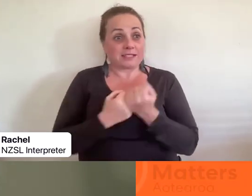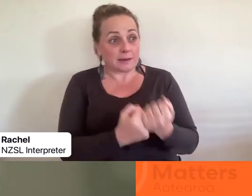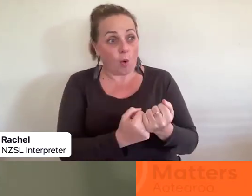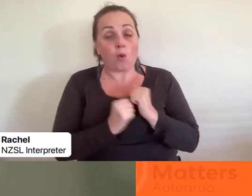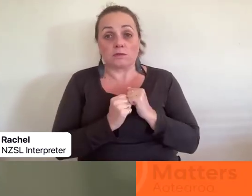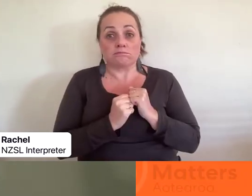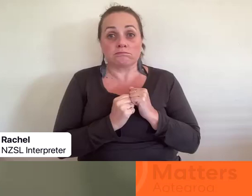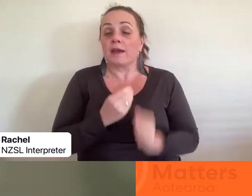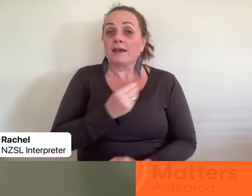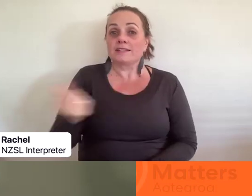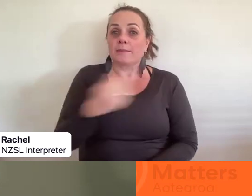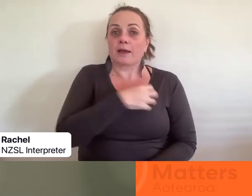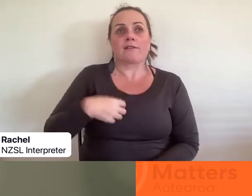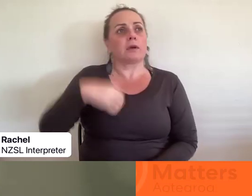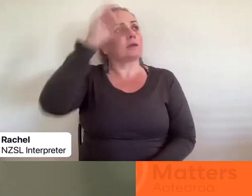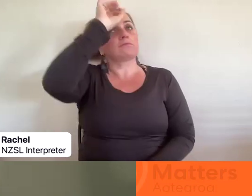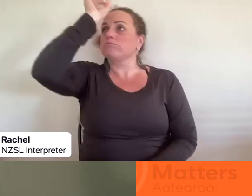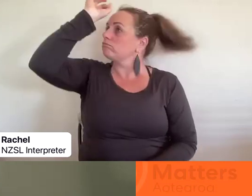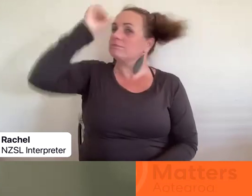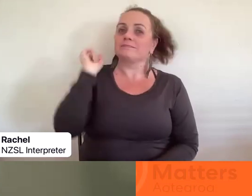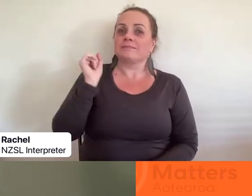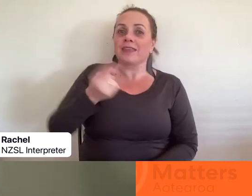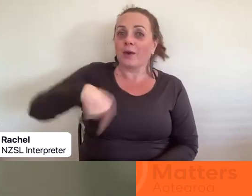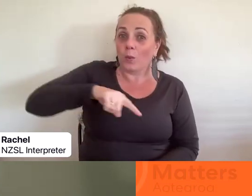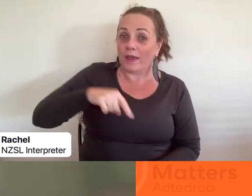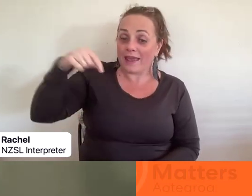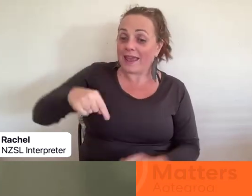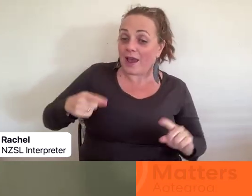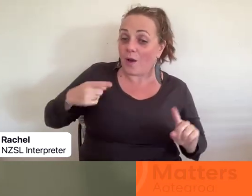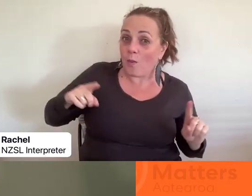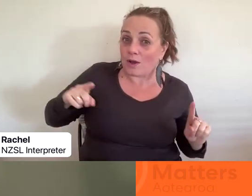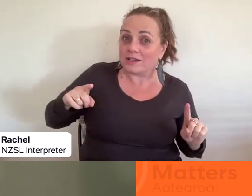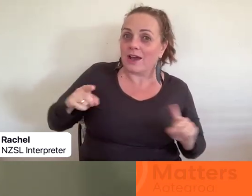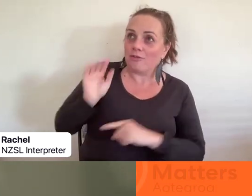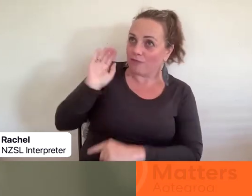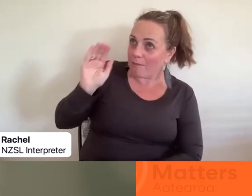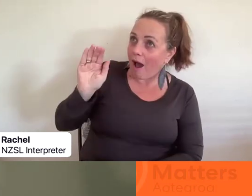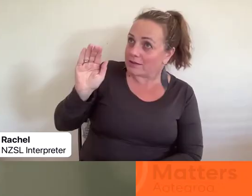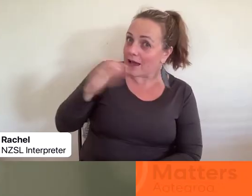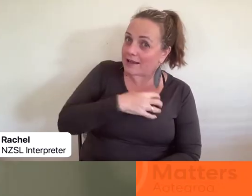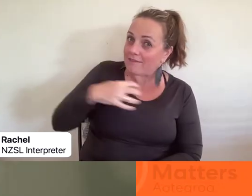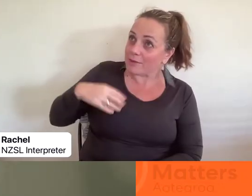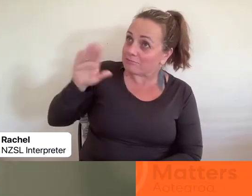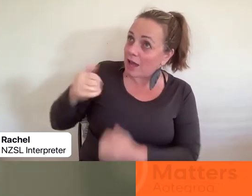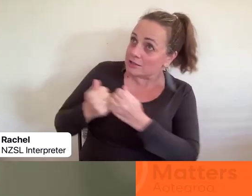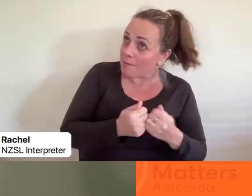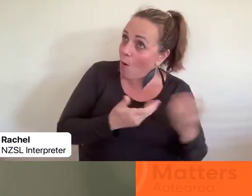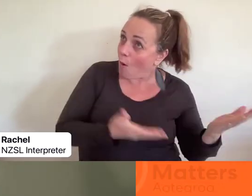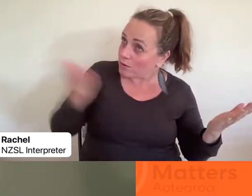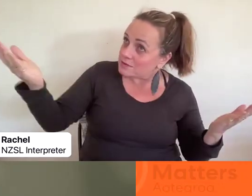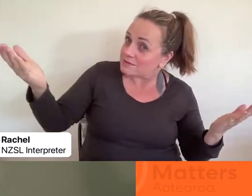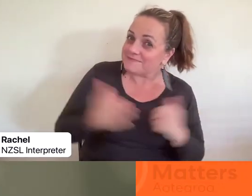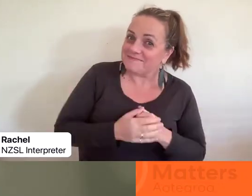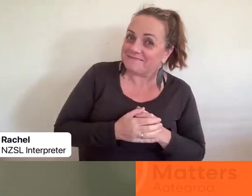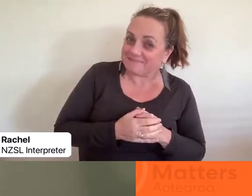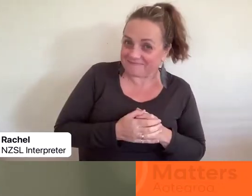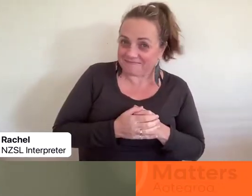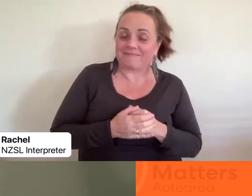that they're meant to support. We're here to remind them to support. So we're going into